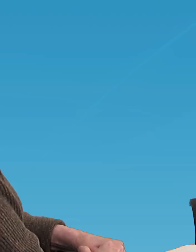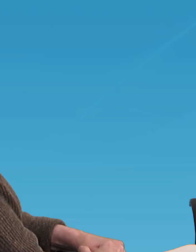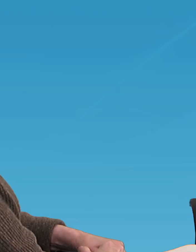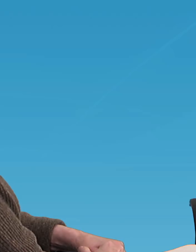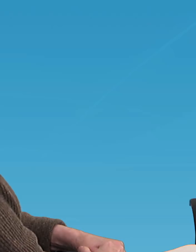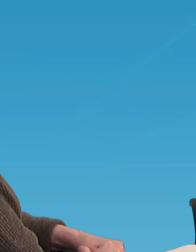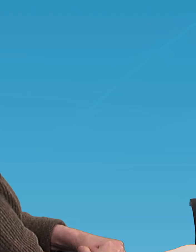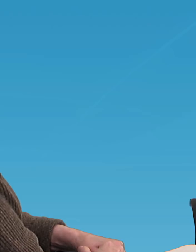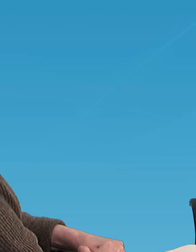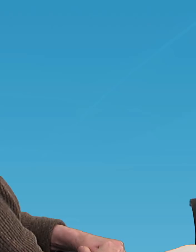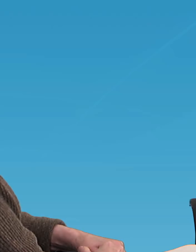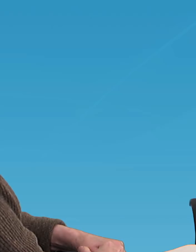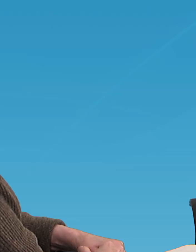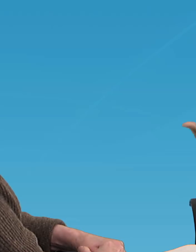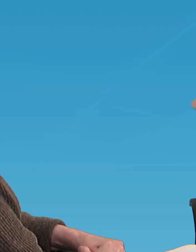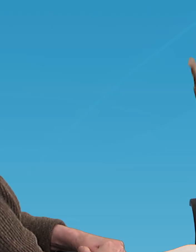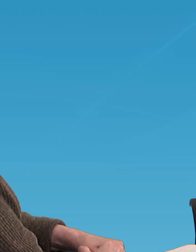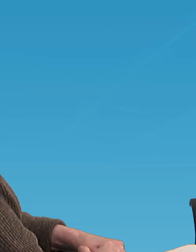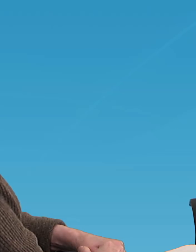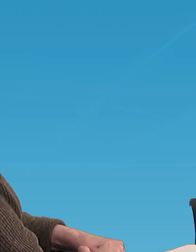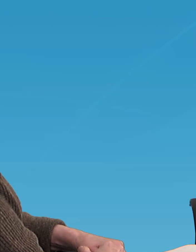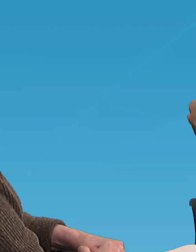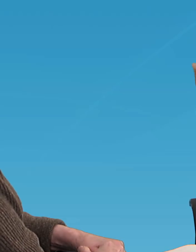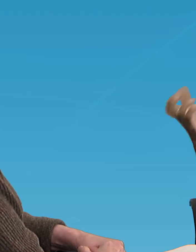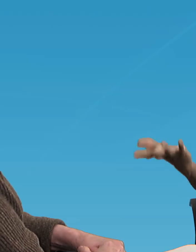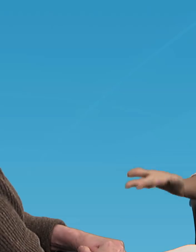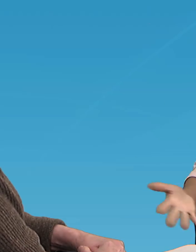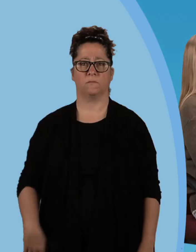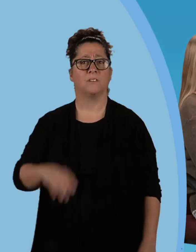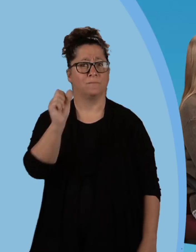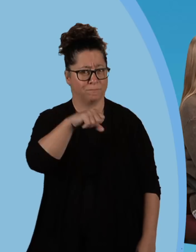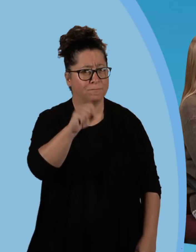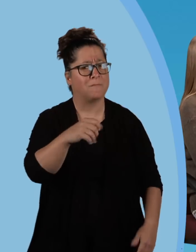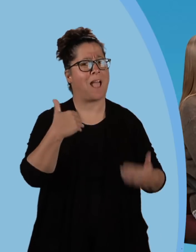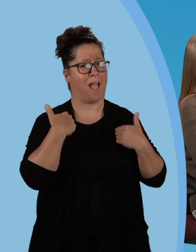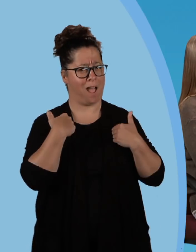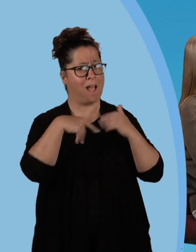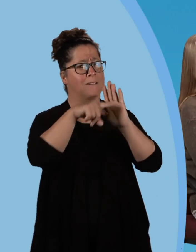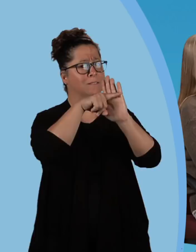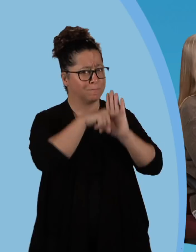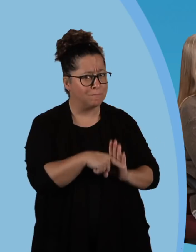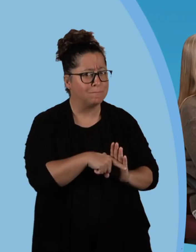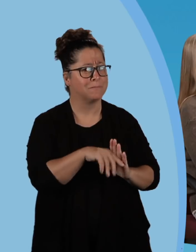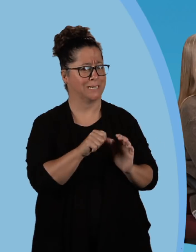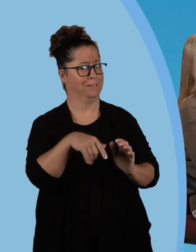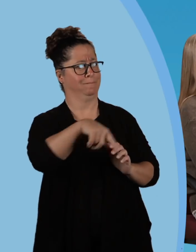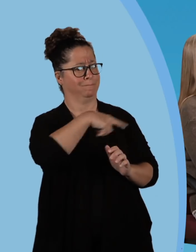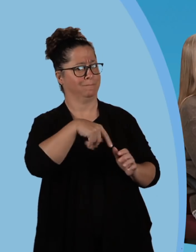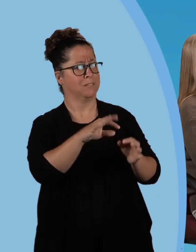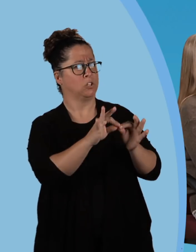to watching an interpreter. What might those be? Yeah, there are some real disadvantages